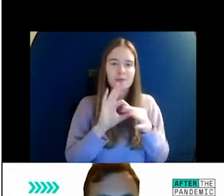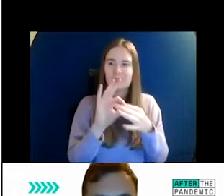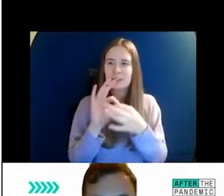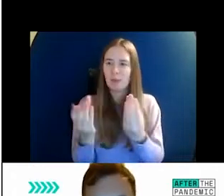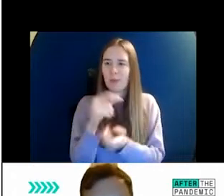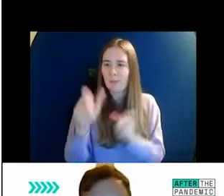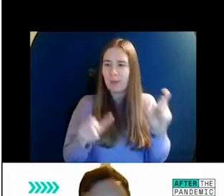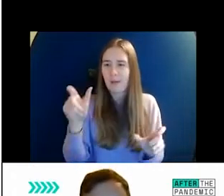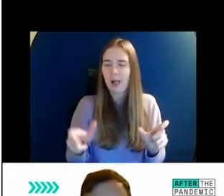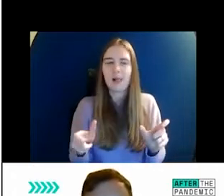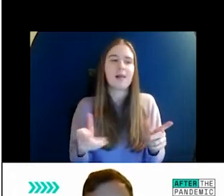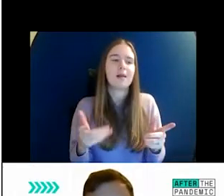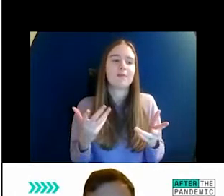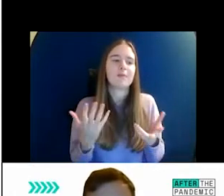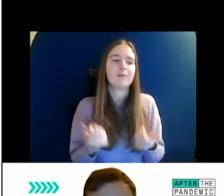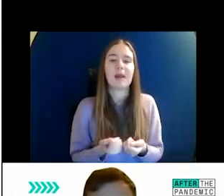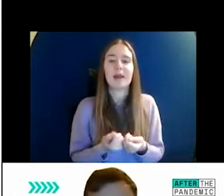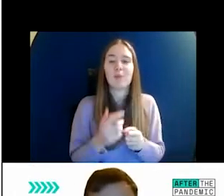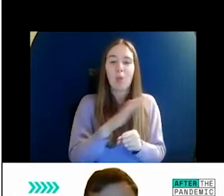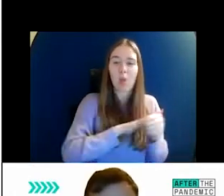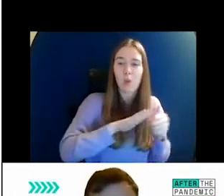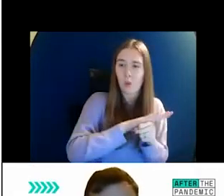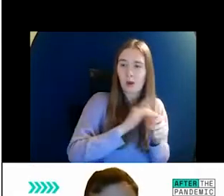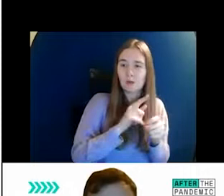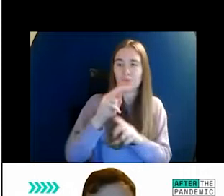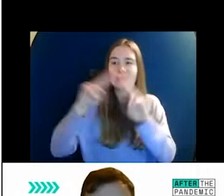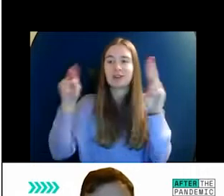ranging from local all the way to international.